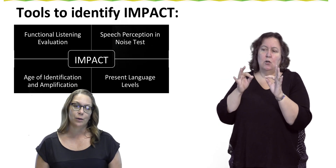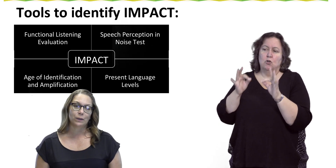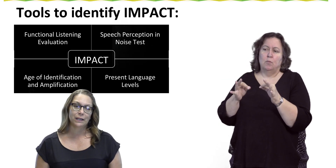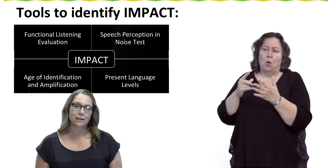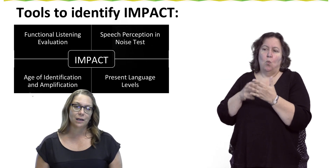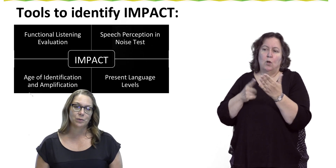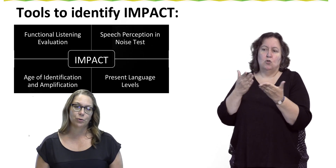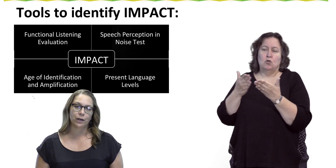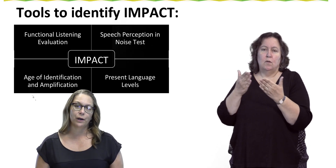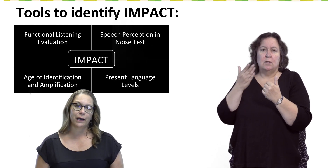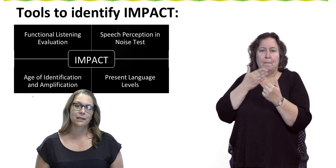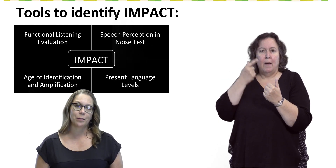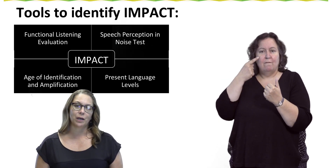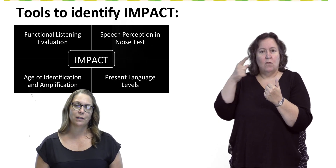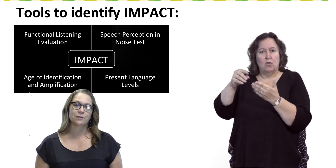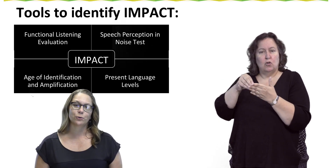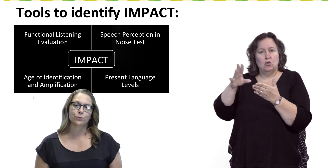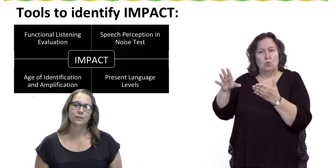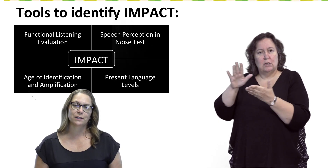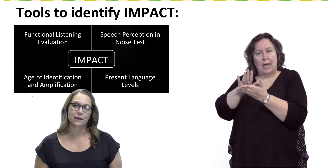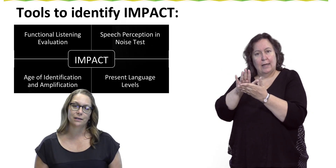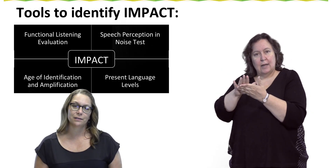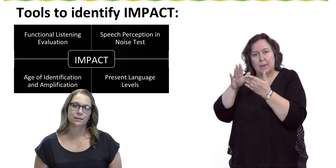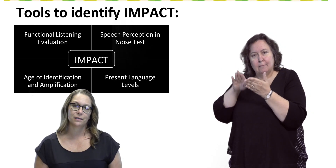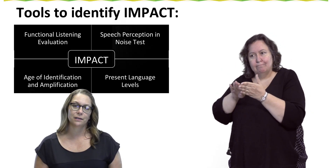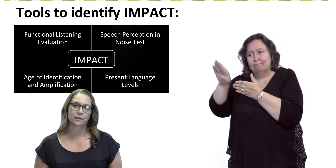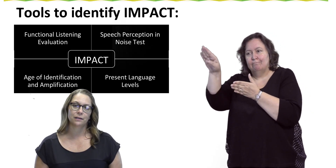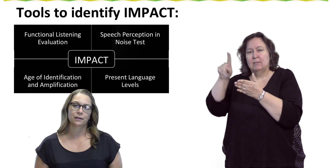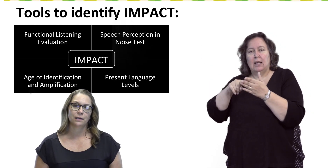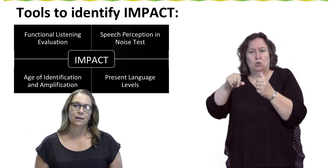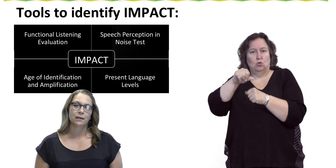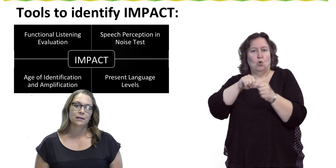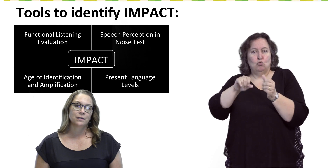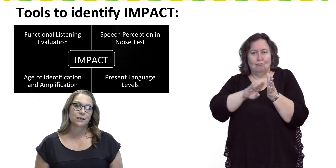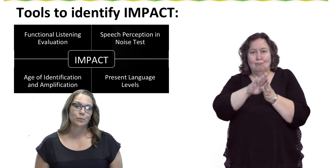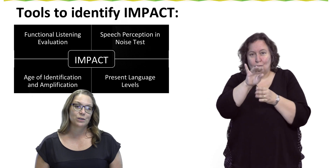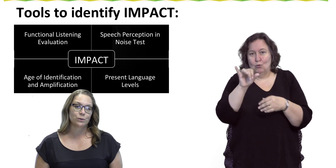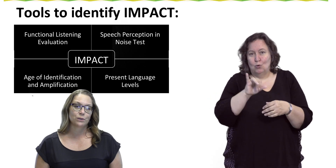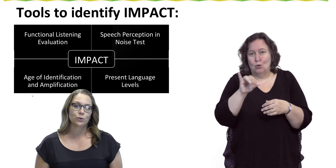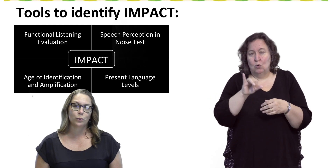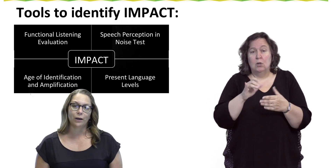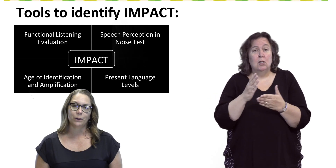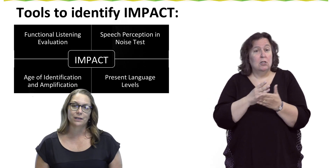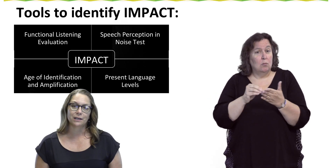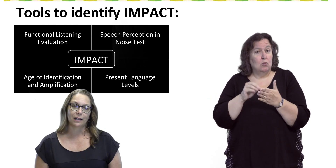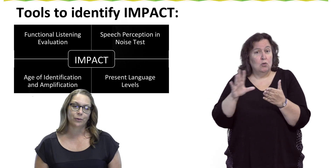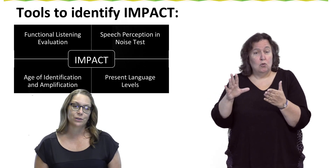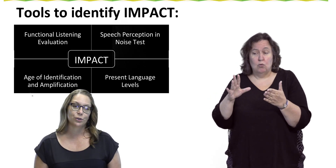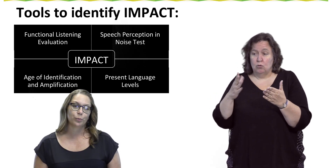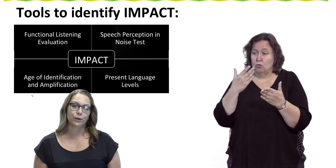that will lead them to greater academic and social success. Some students do well with a sign language interpreter